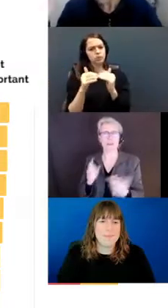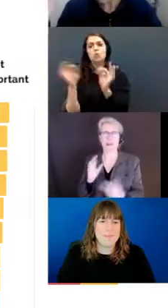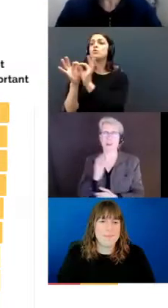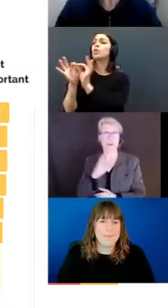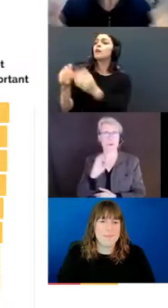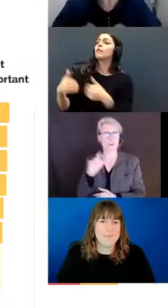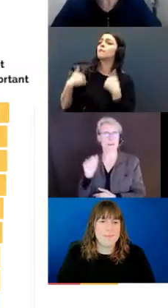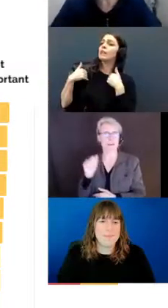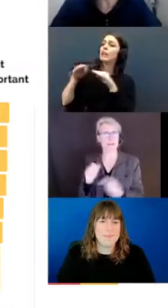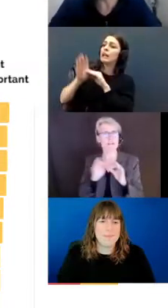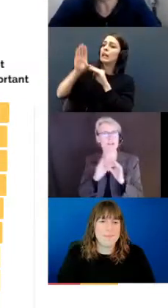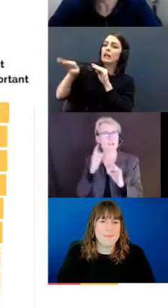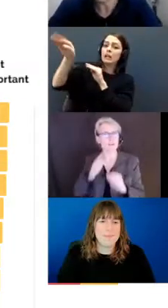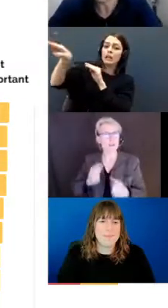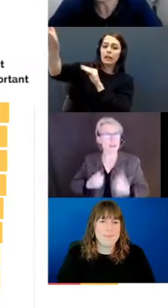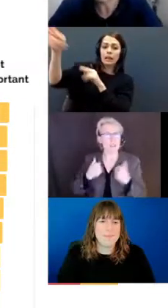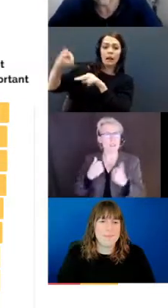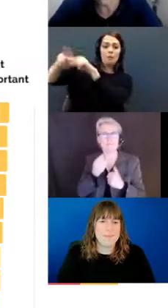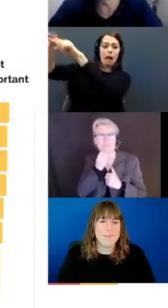the disability benefit should follow that